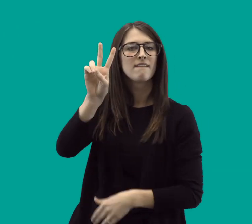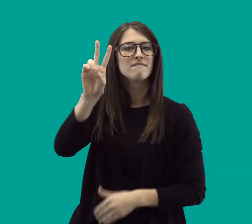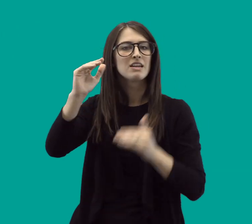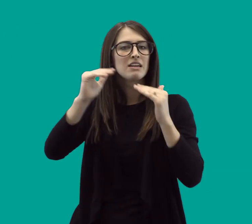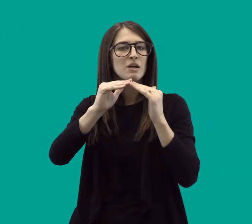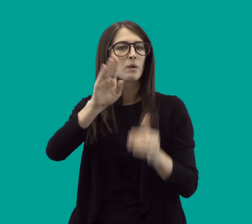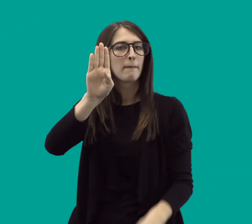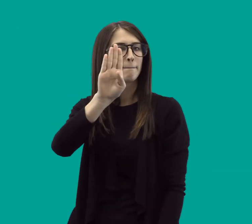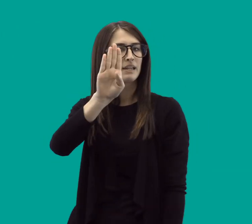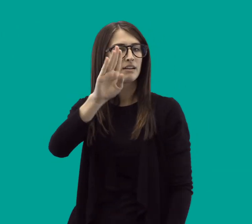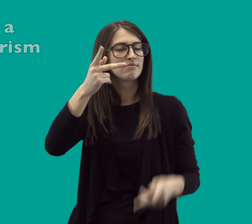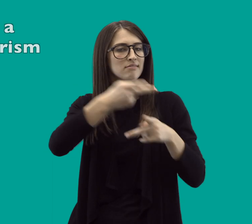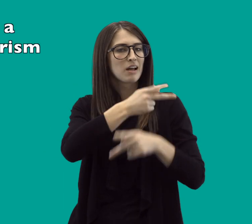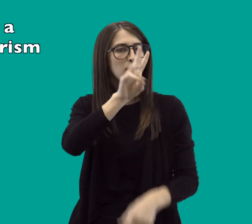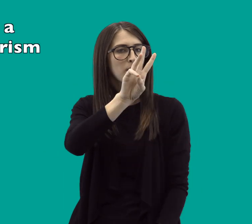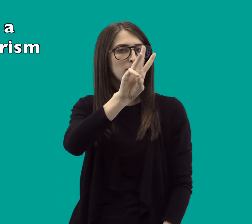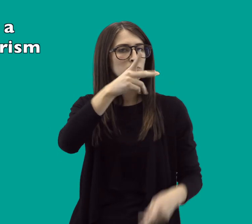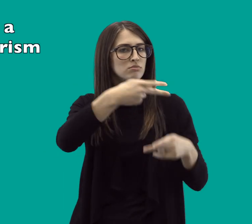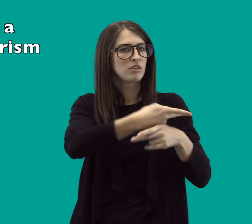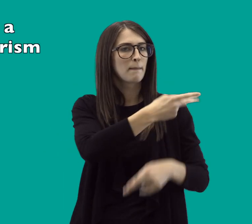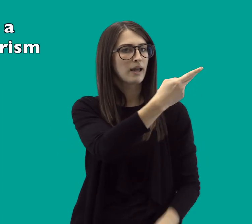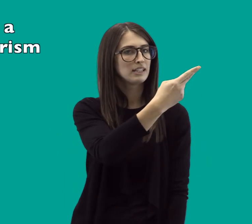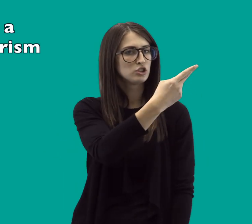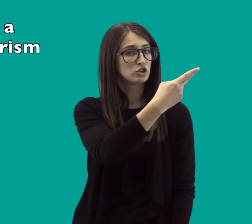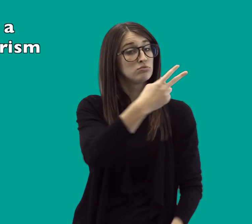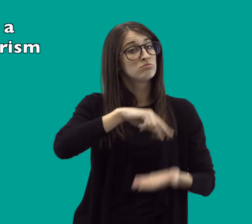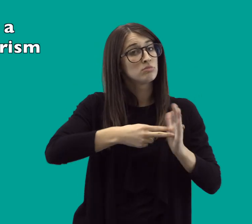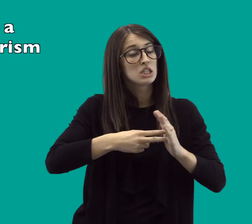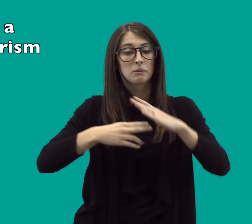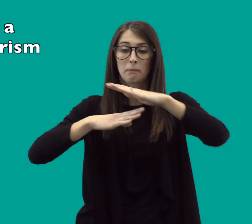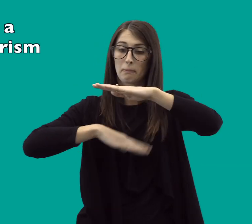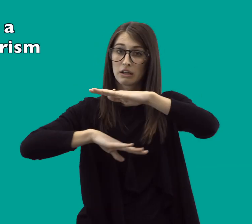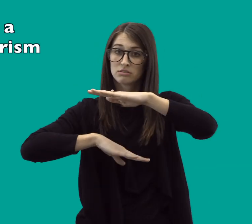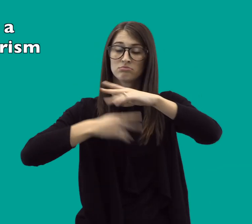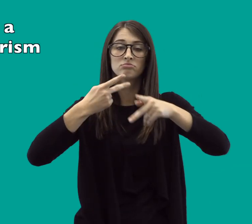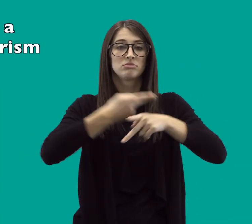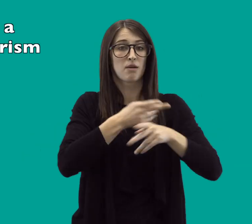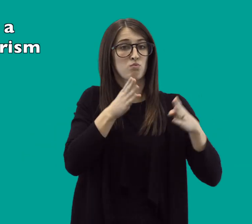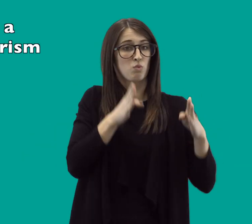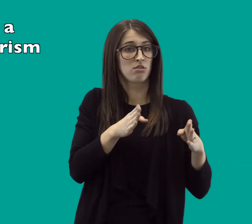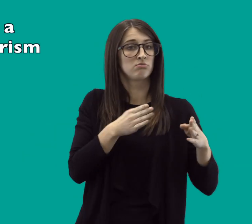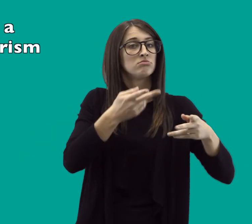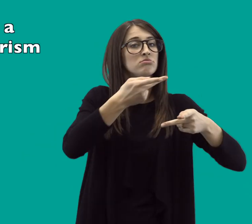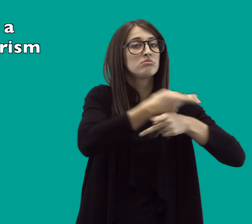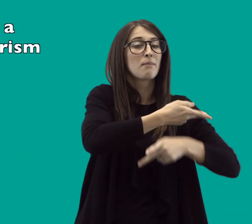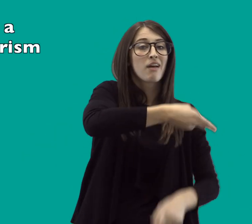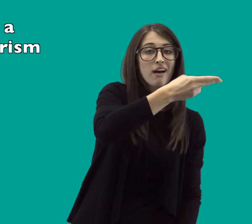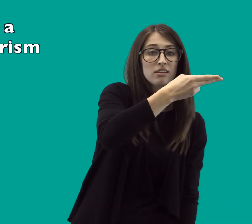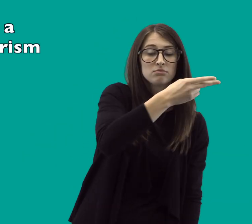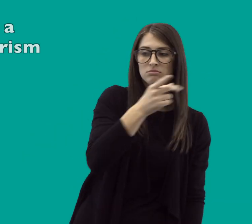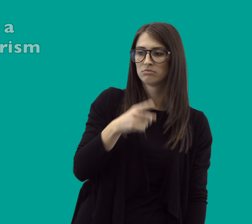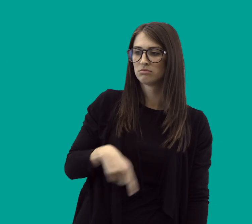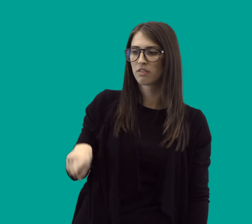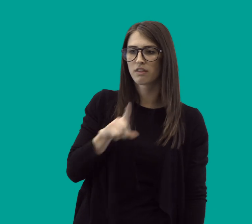V equals B times W times H meaning B as in base W for width and H for height